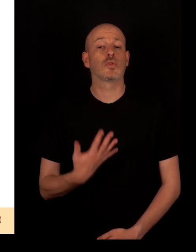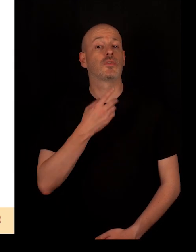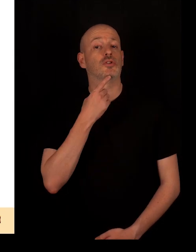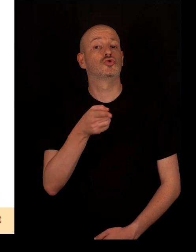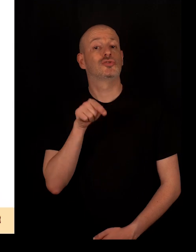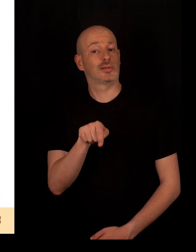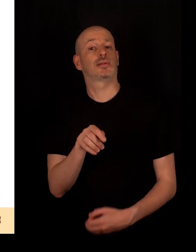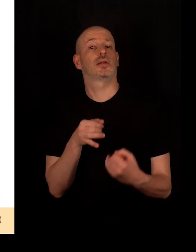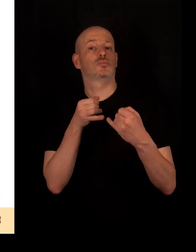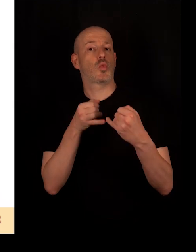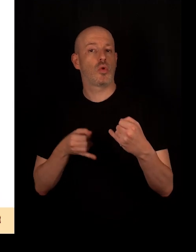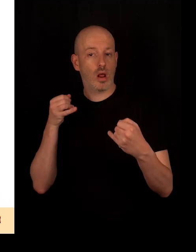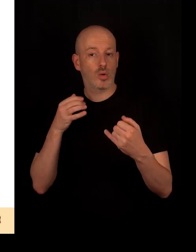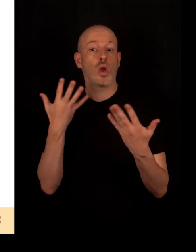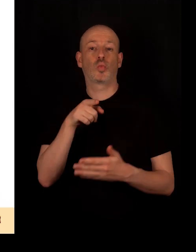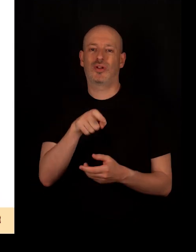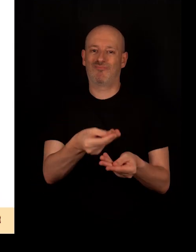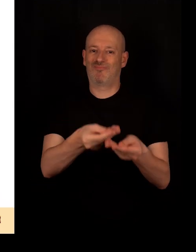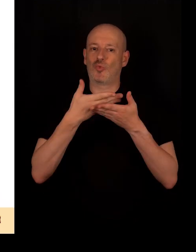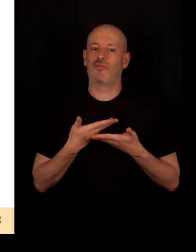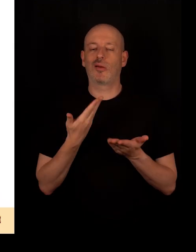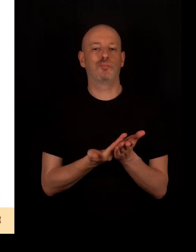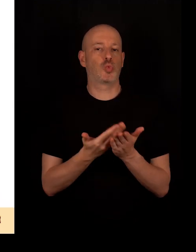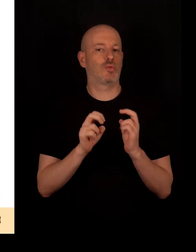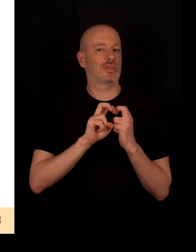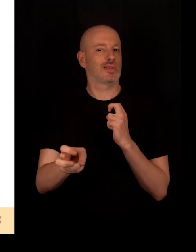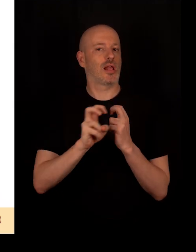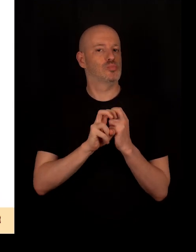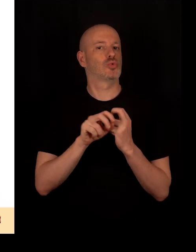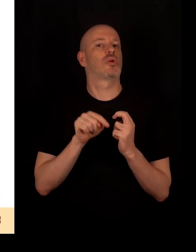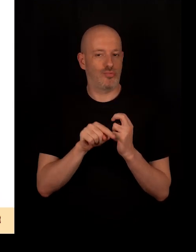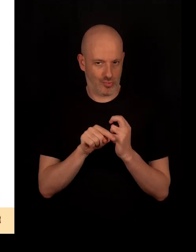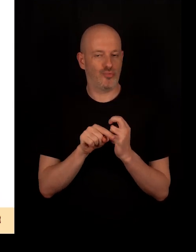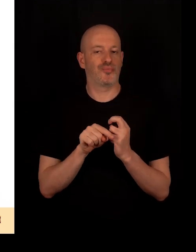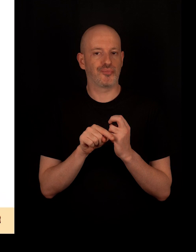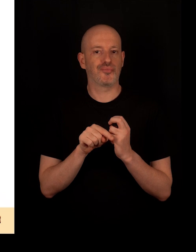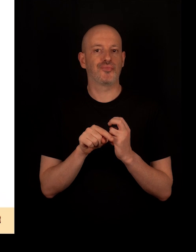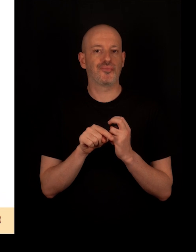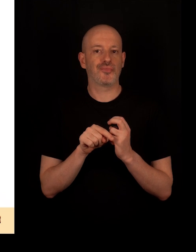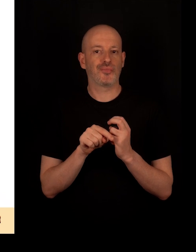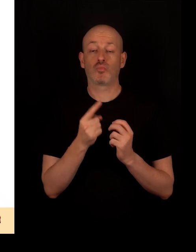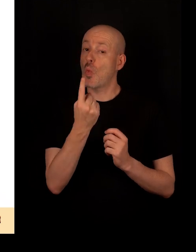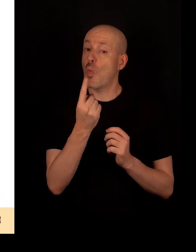As I said, this will be online. And what do you need to provide us is the proof of transportation